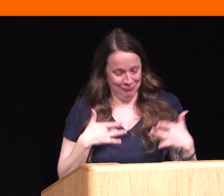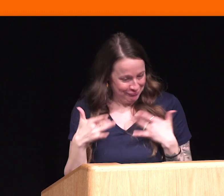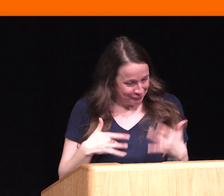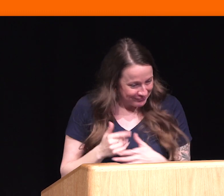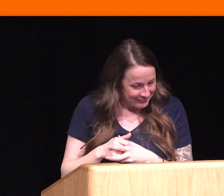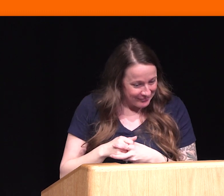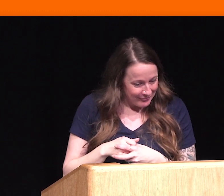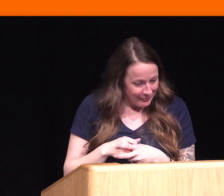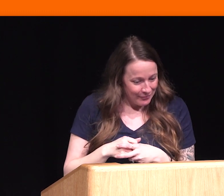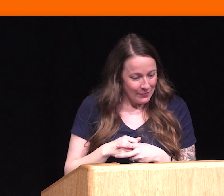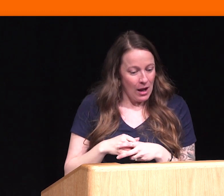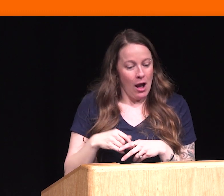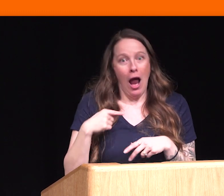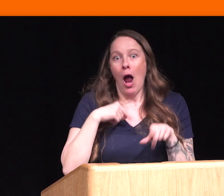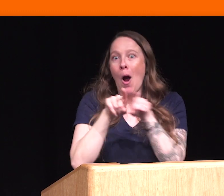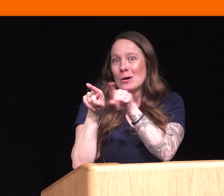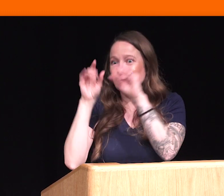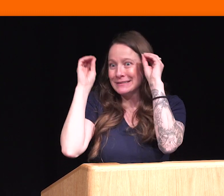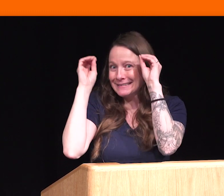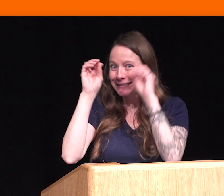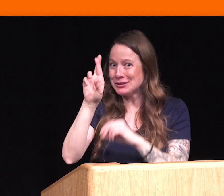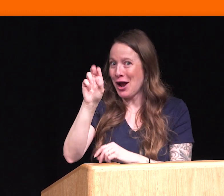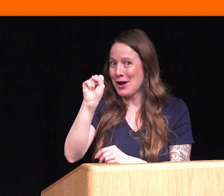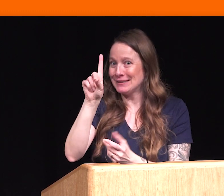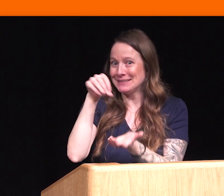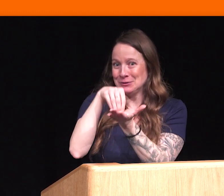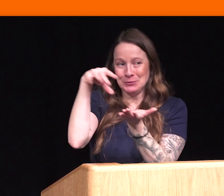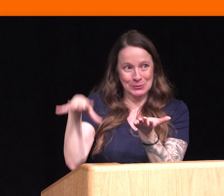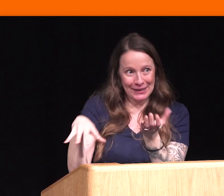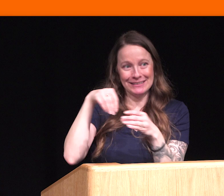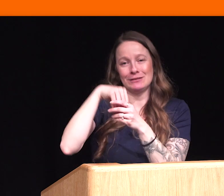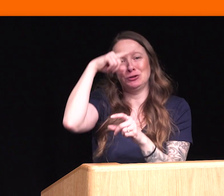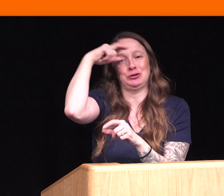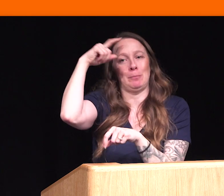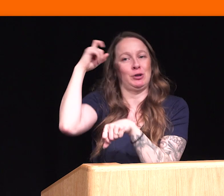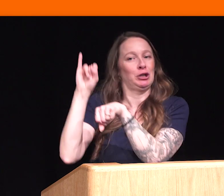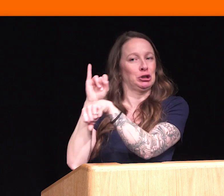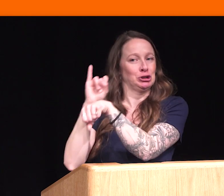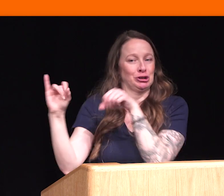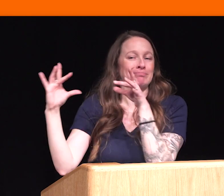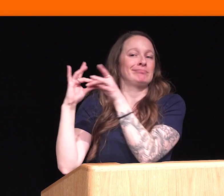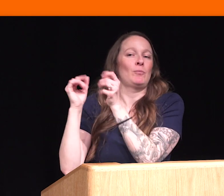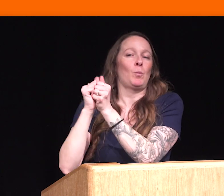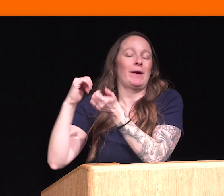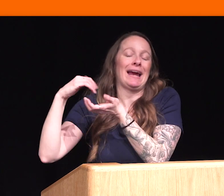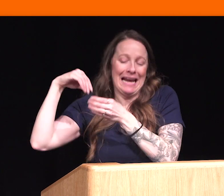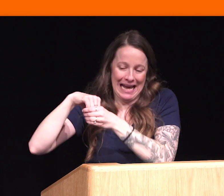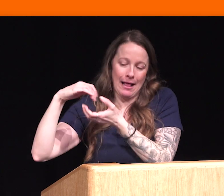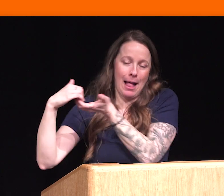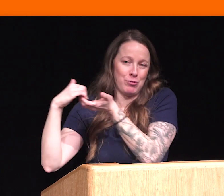I'm very excited about that project. I'm also teaching RSD students through a summer internship